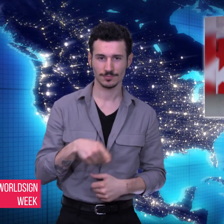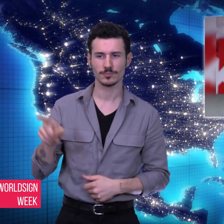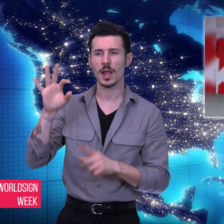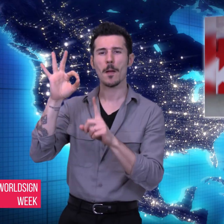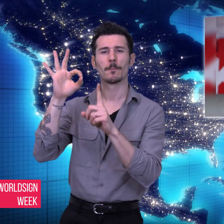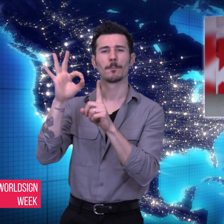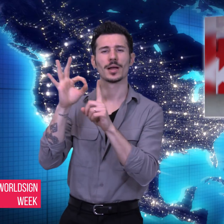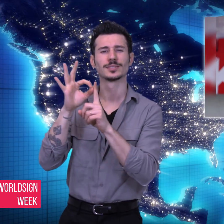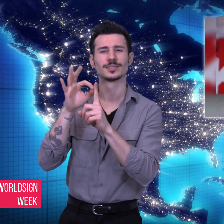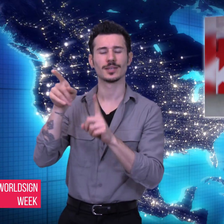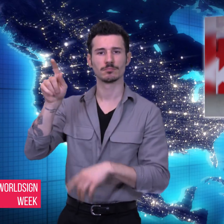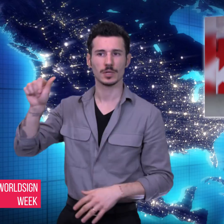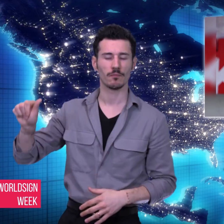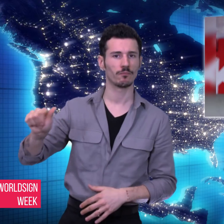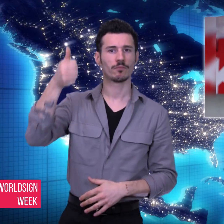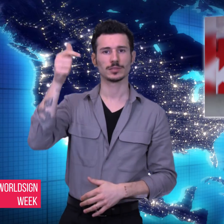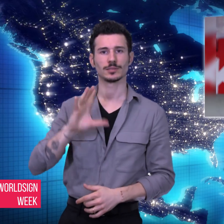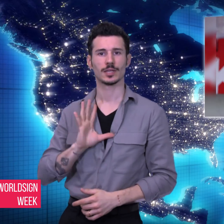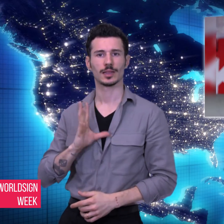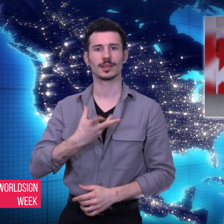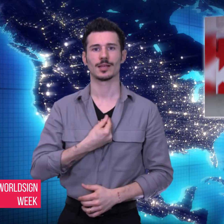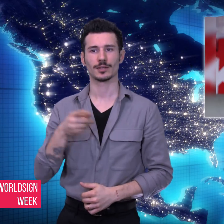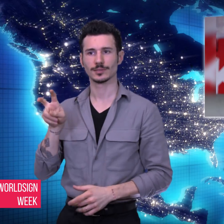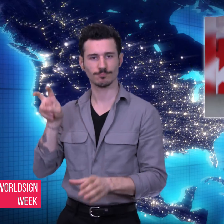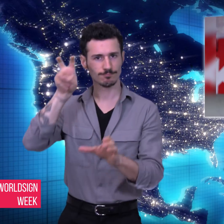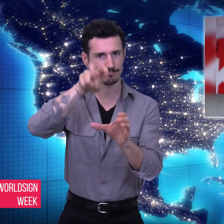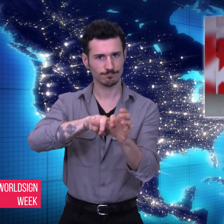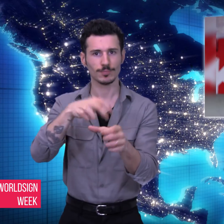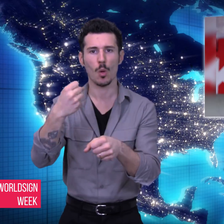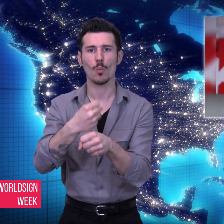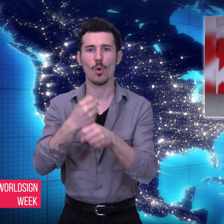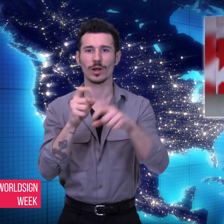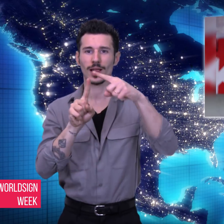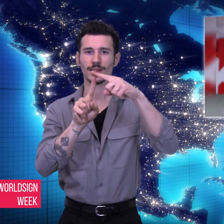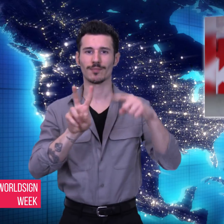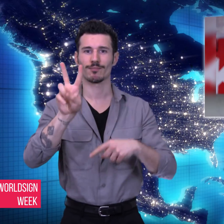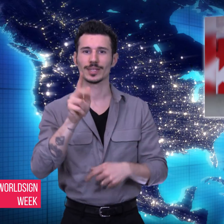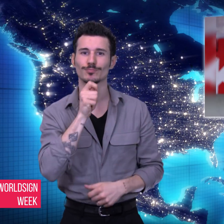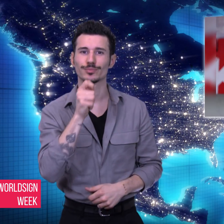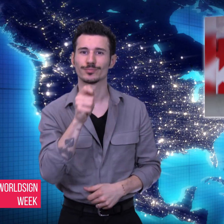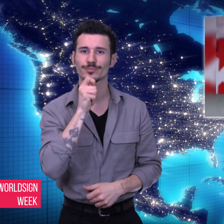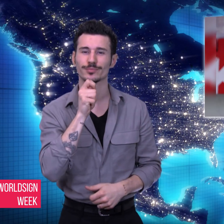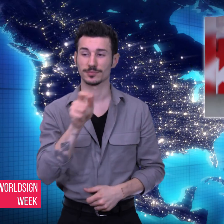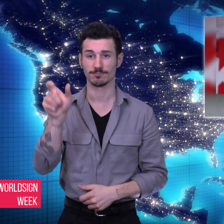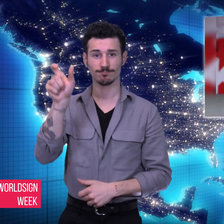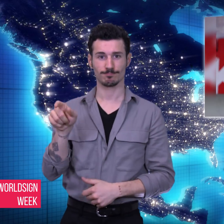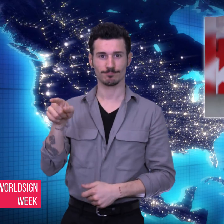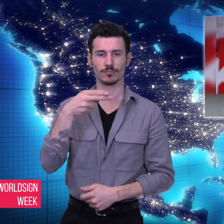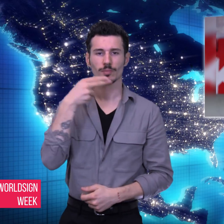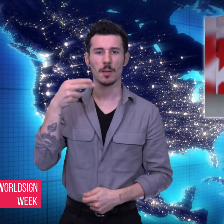Last Tuesday, Pakistan’s first transgender anchor, Marvia Malik,